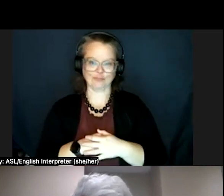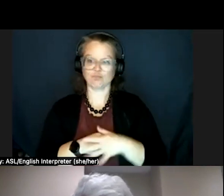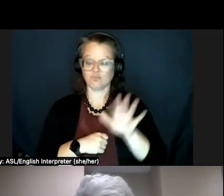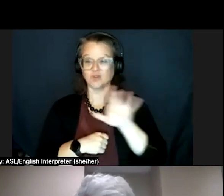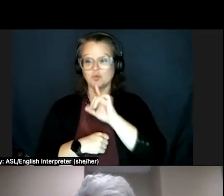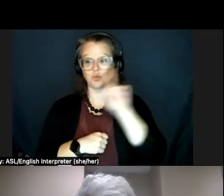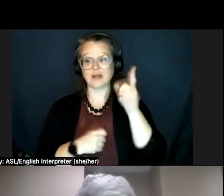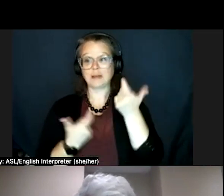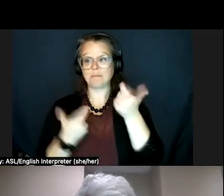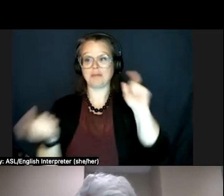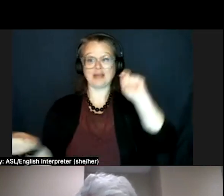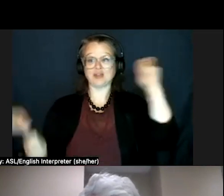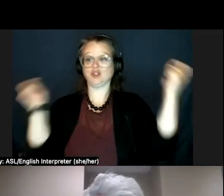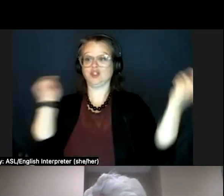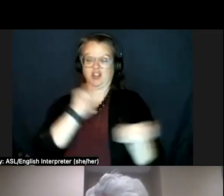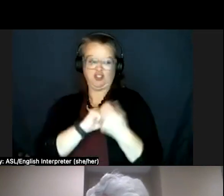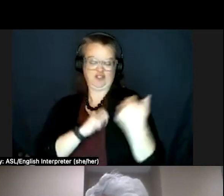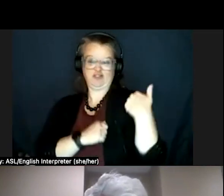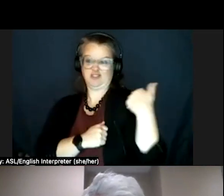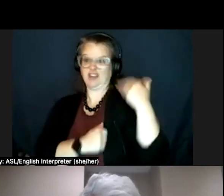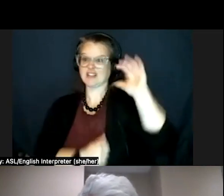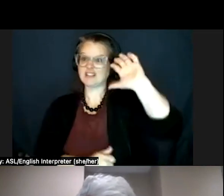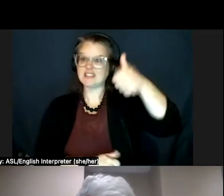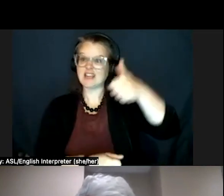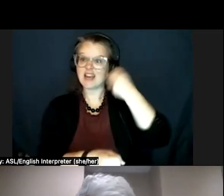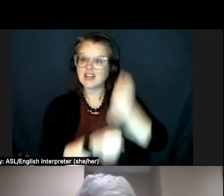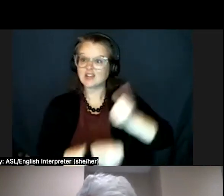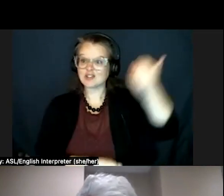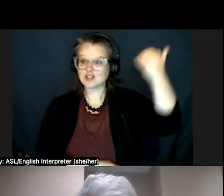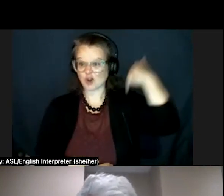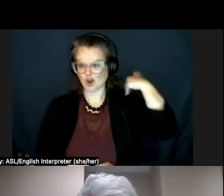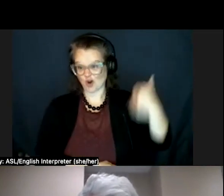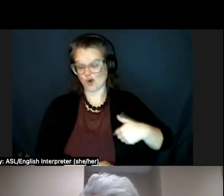with the gains in the internet, and I think this has been accelerated through the pandemic,